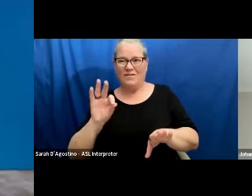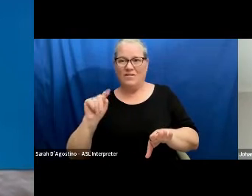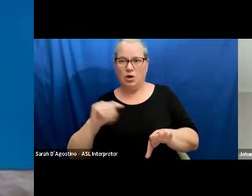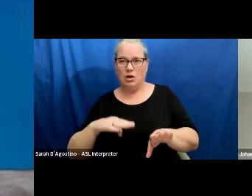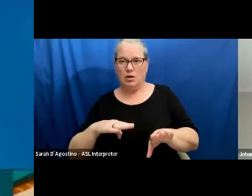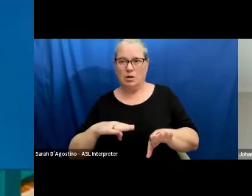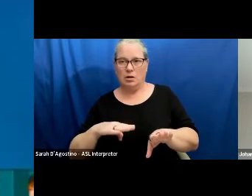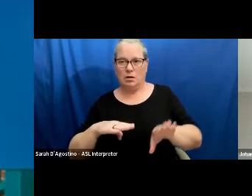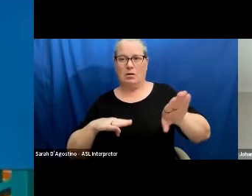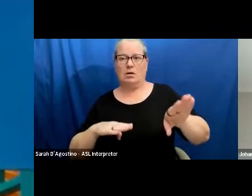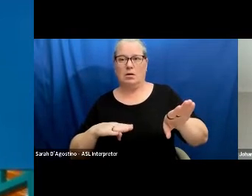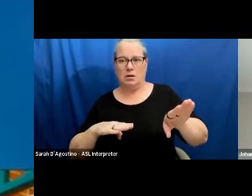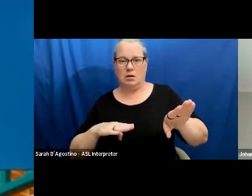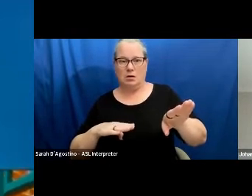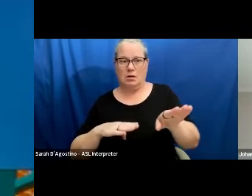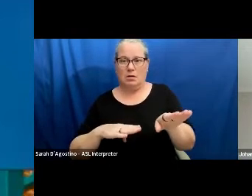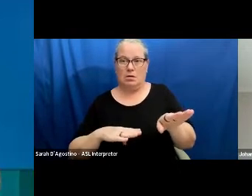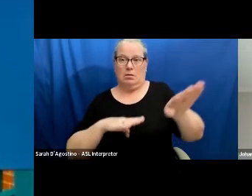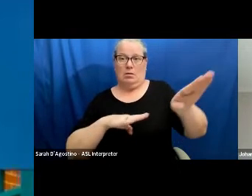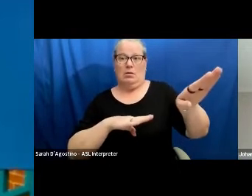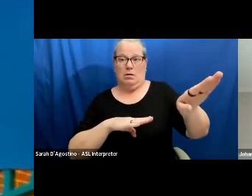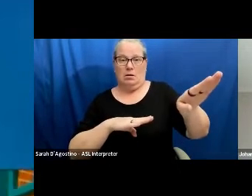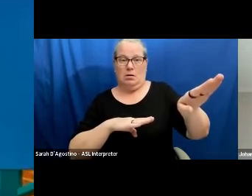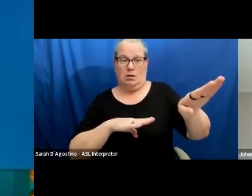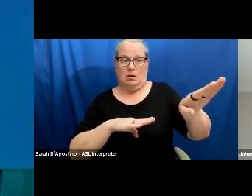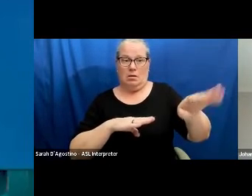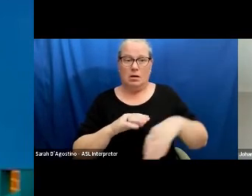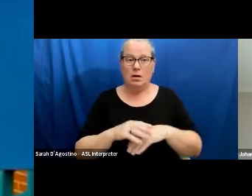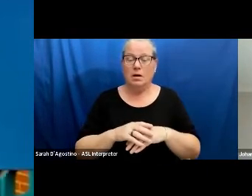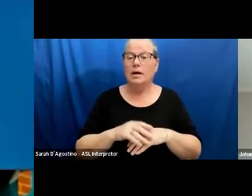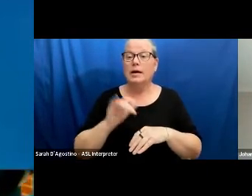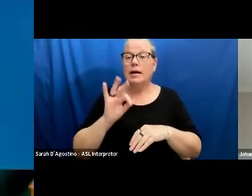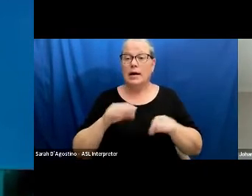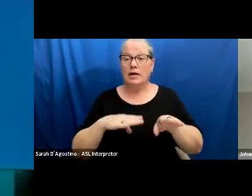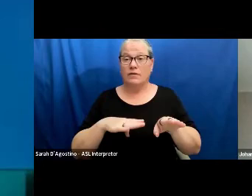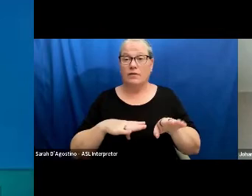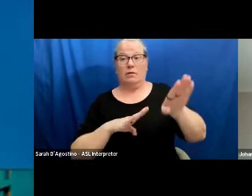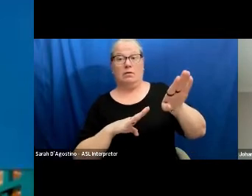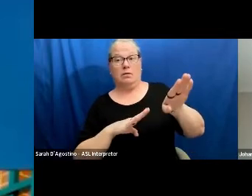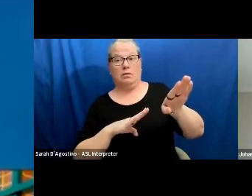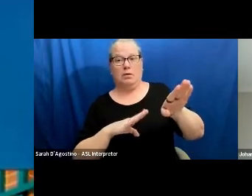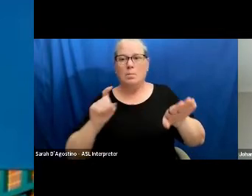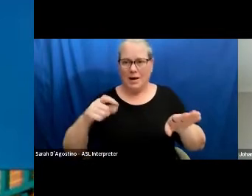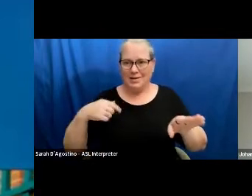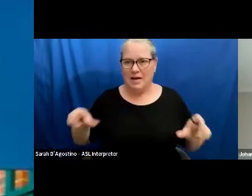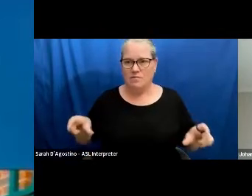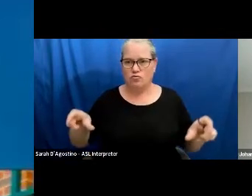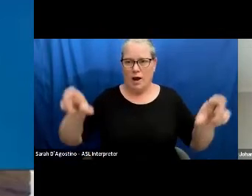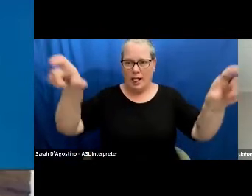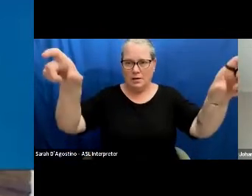a ramp that means it must have handrails and if it extends beyond 30 feet there needs to be a 5x5